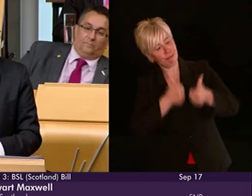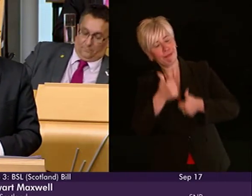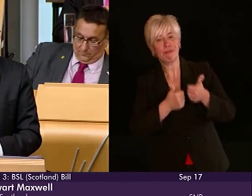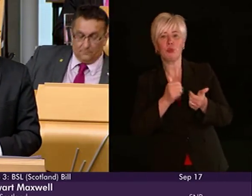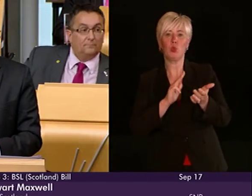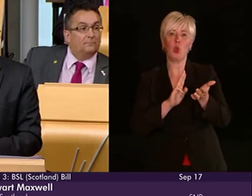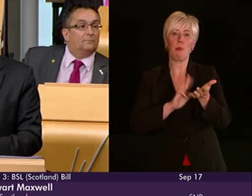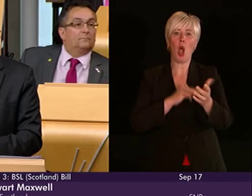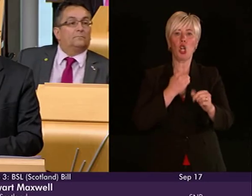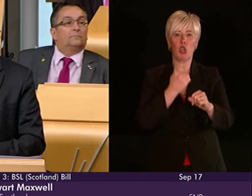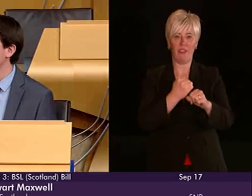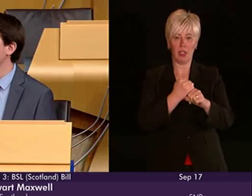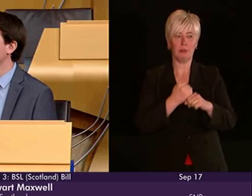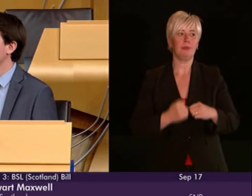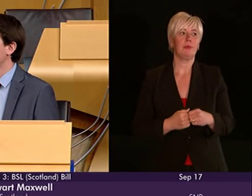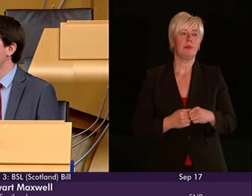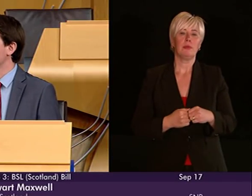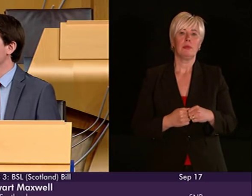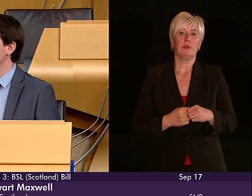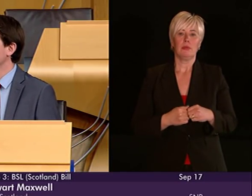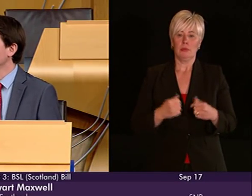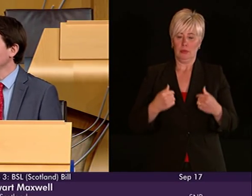my sincerest congratulations. Those of us who have experience of trying to take a bill